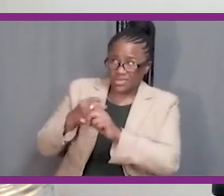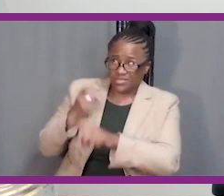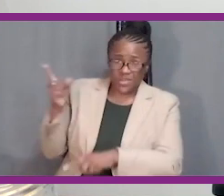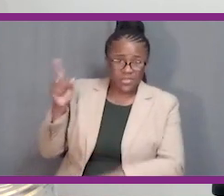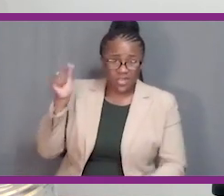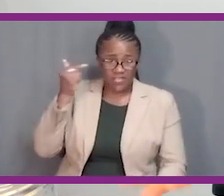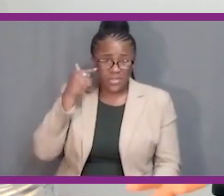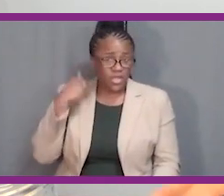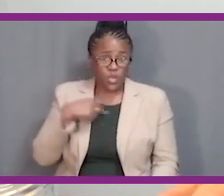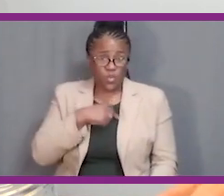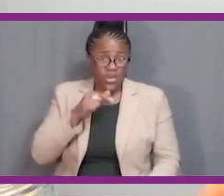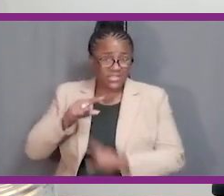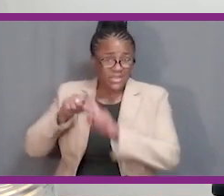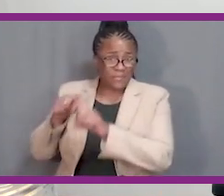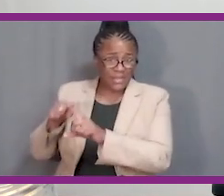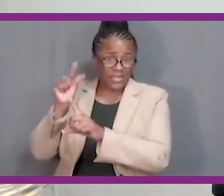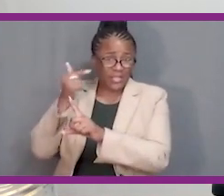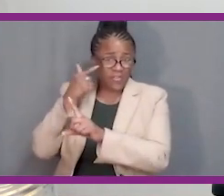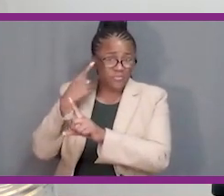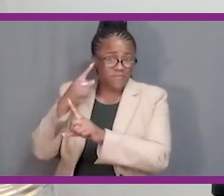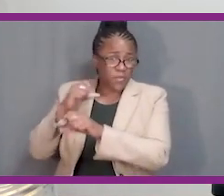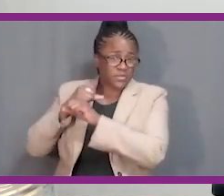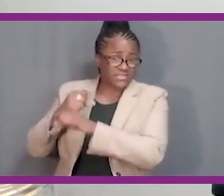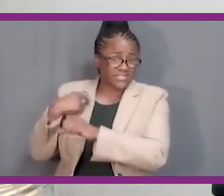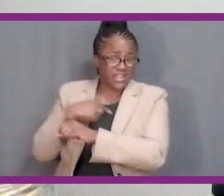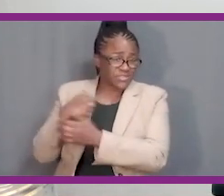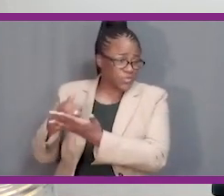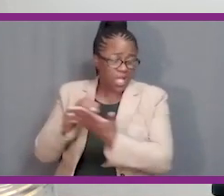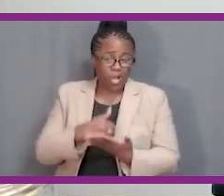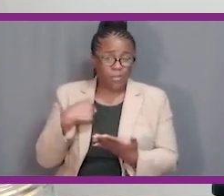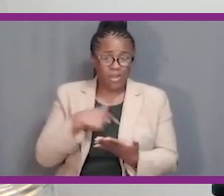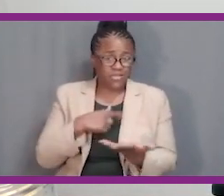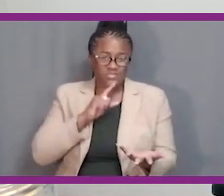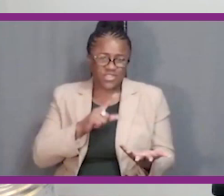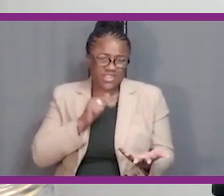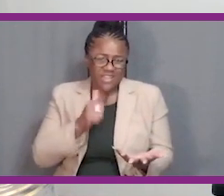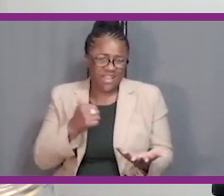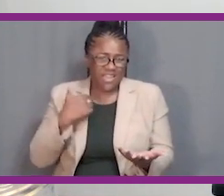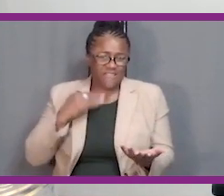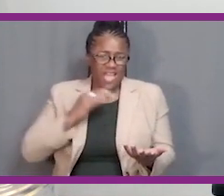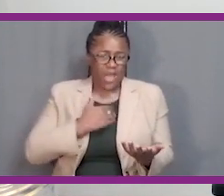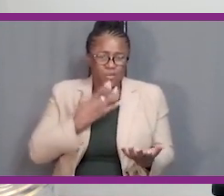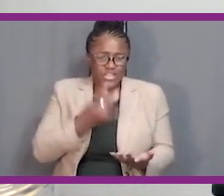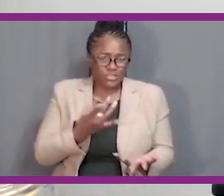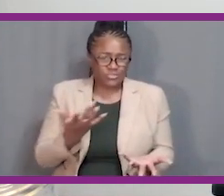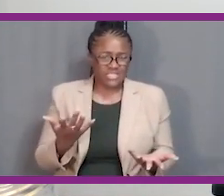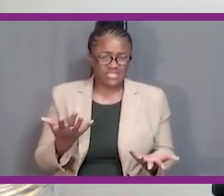"Have our best interests at heart." And so how do we also look beyond the State? And also I think